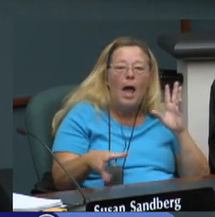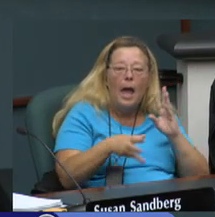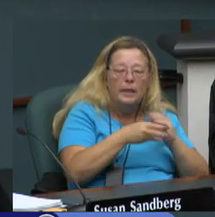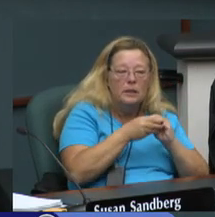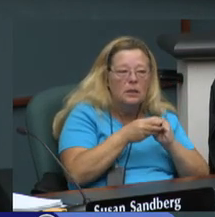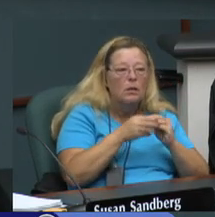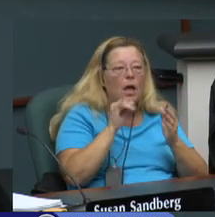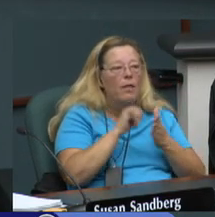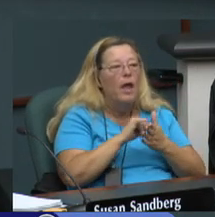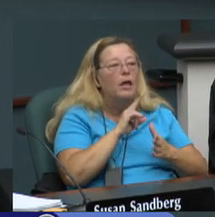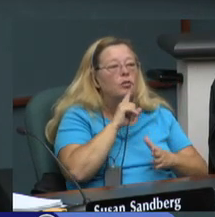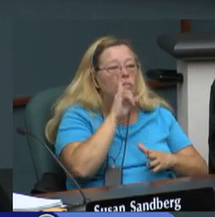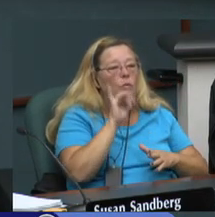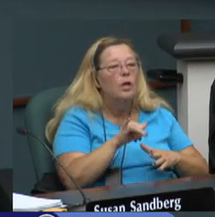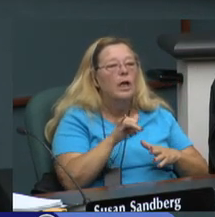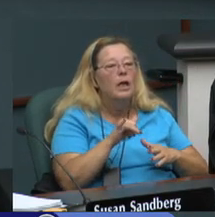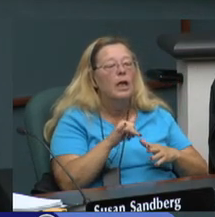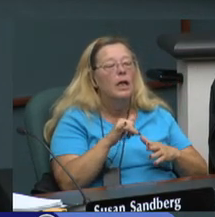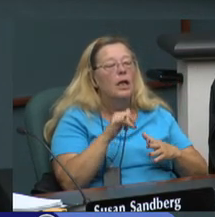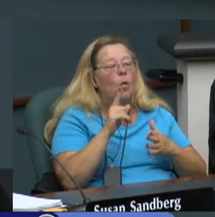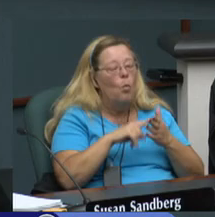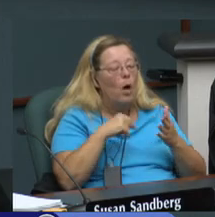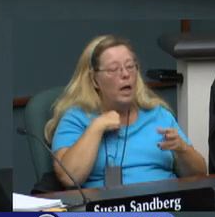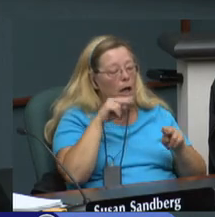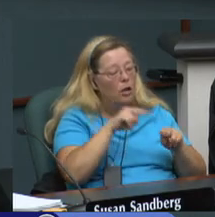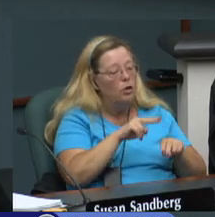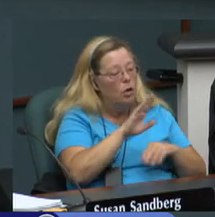really the lens through which I look at this whole ordinance and I really wish